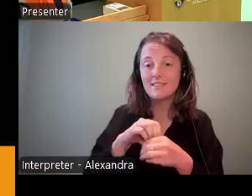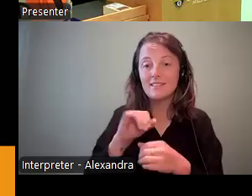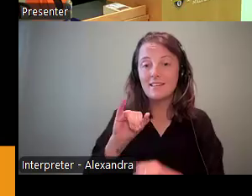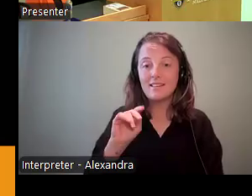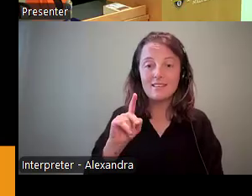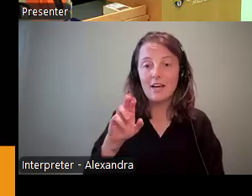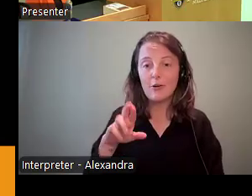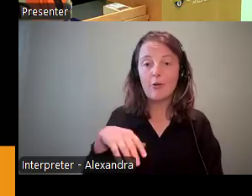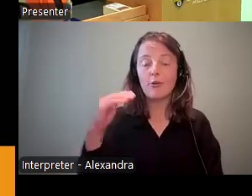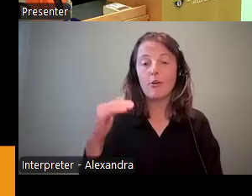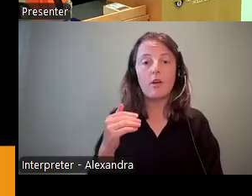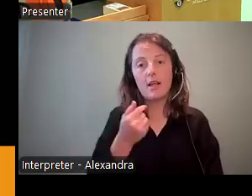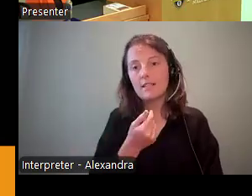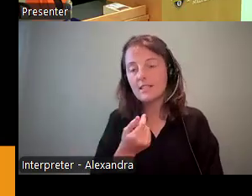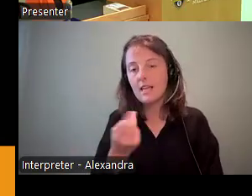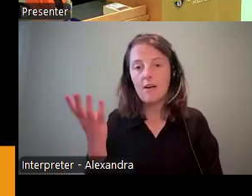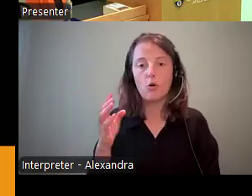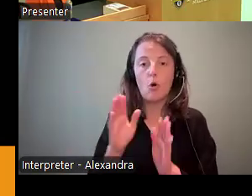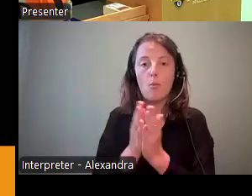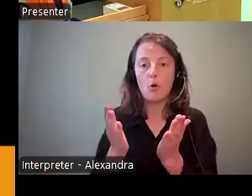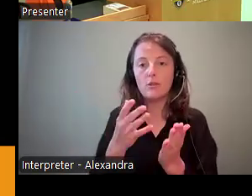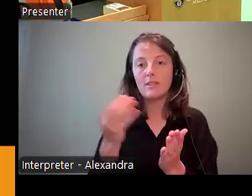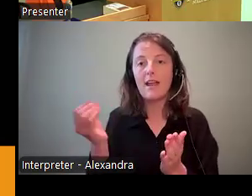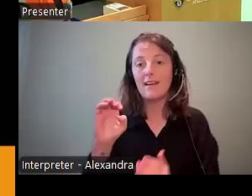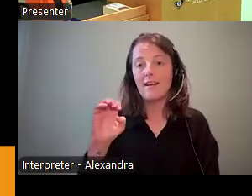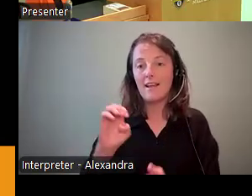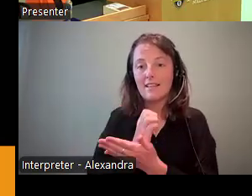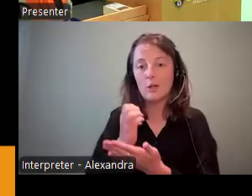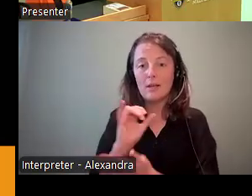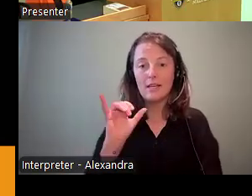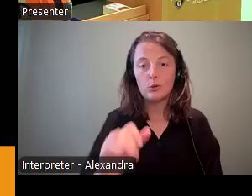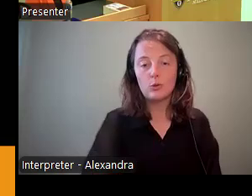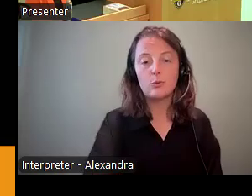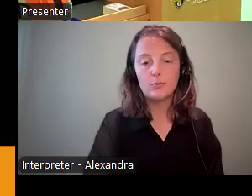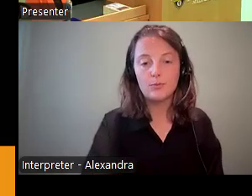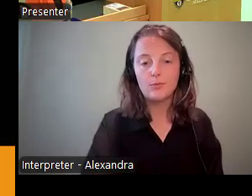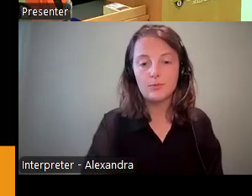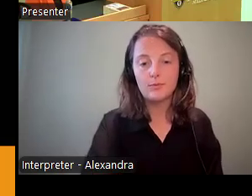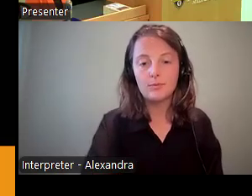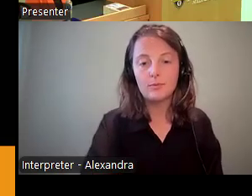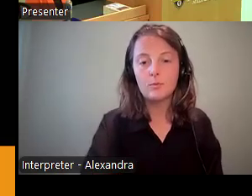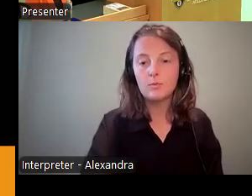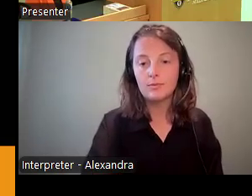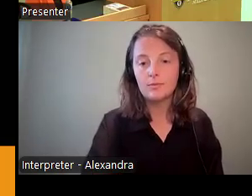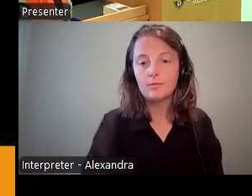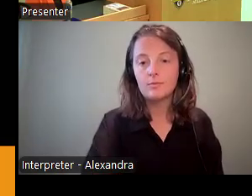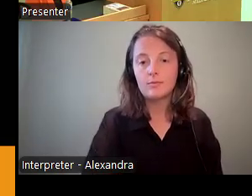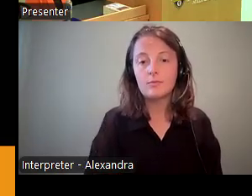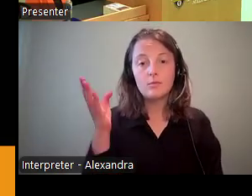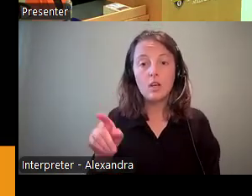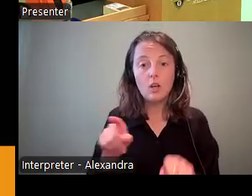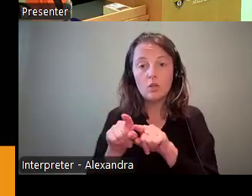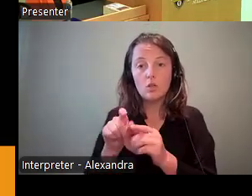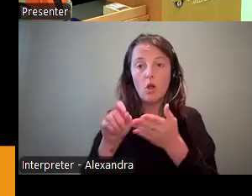and multicultural counseling encyclopedias. Dr. Collins is also the author of the book Overlooked,